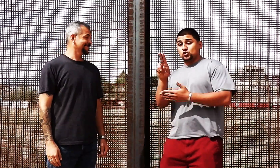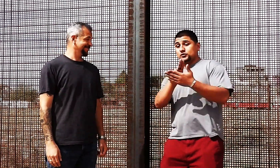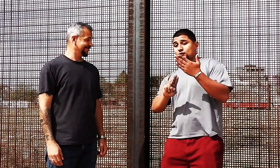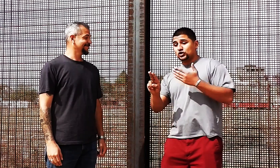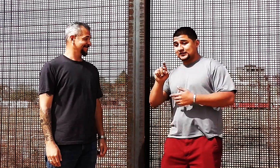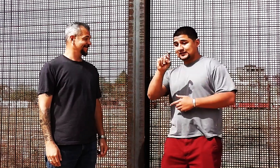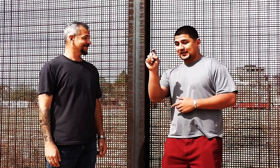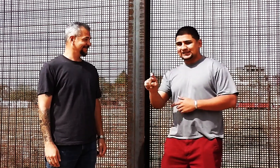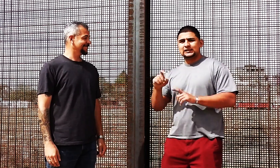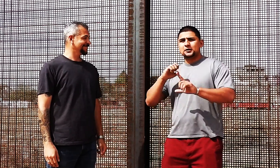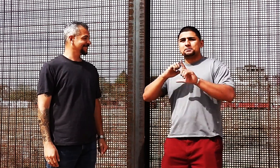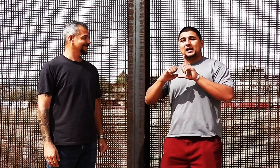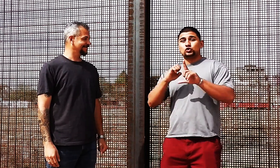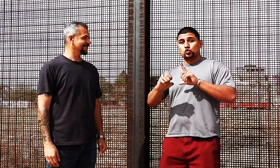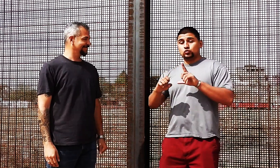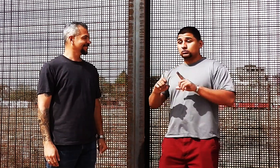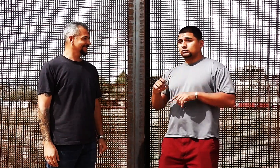UTEP. University of Texas El Paso.